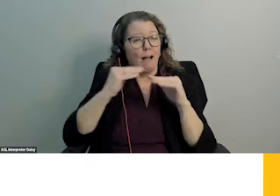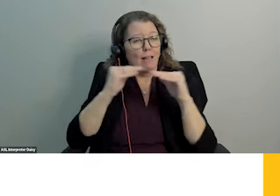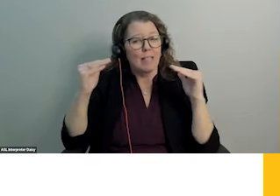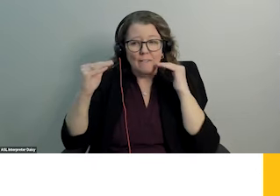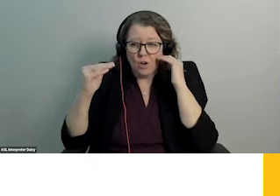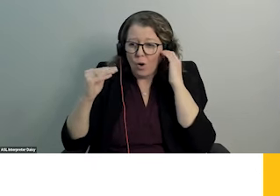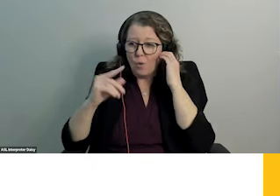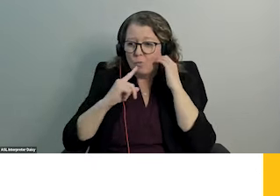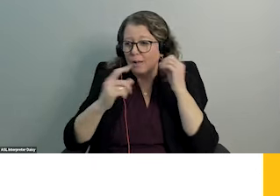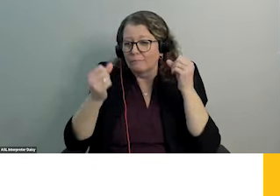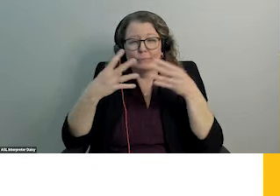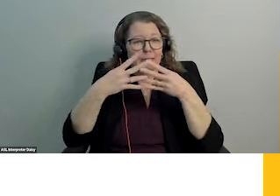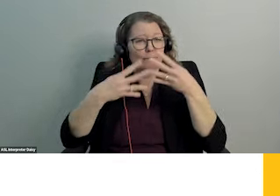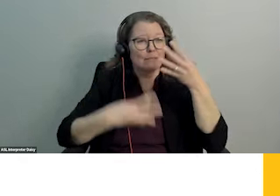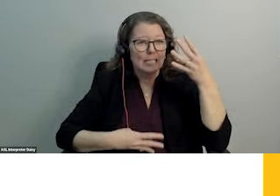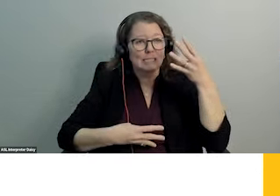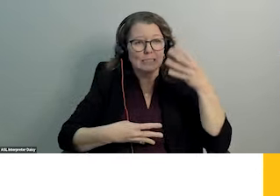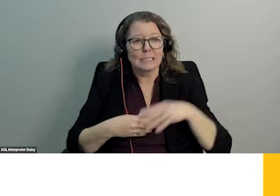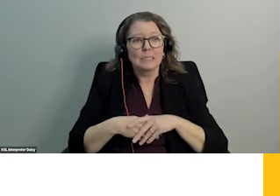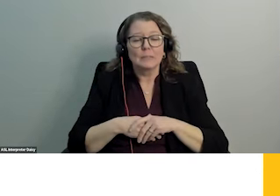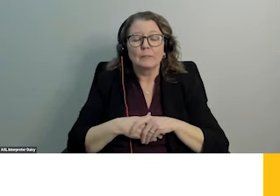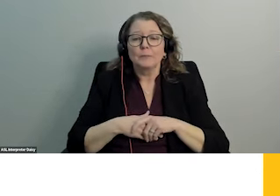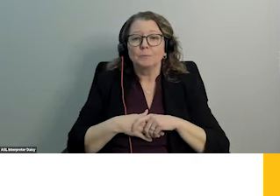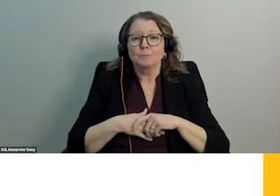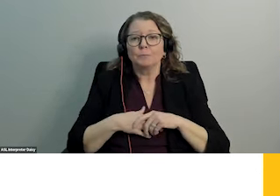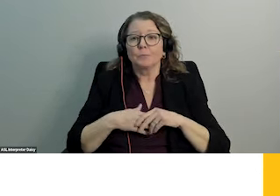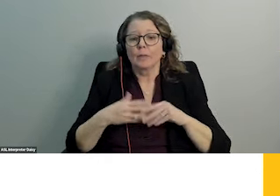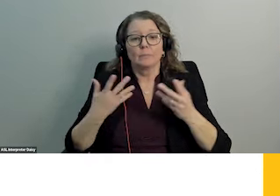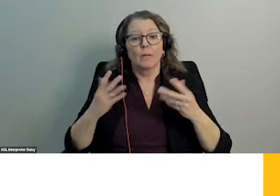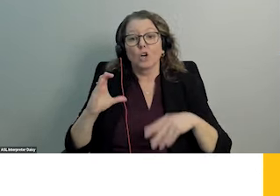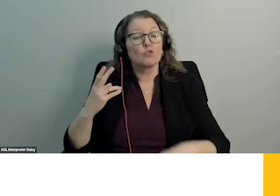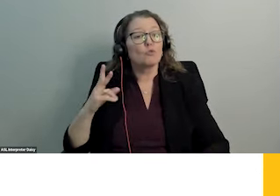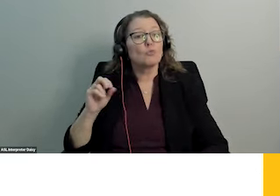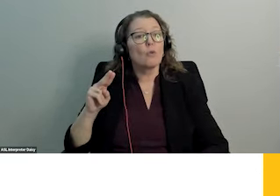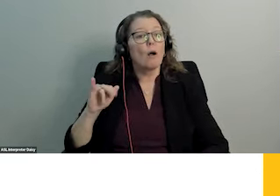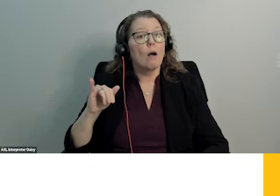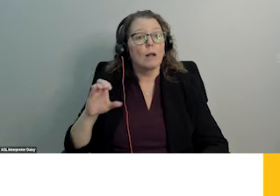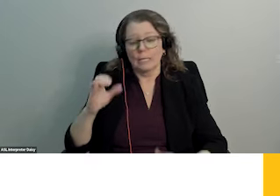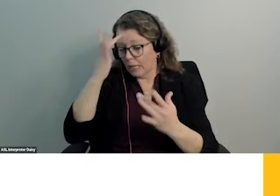The list goes on though of things that could be chronic illnesses,